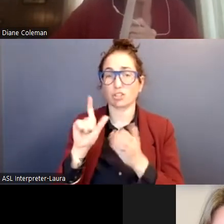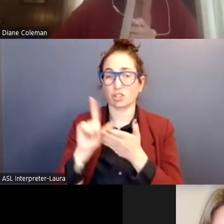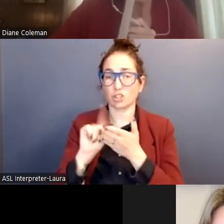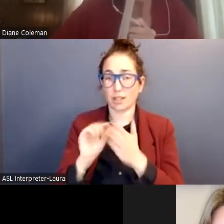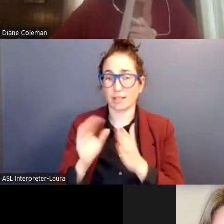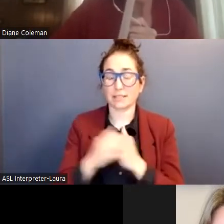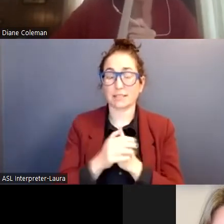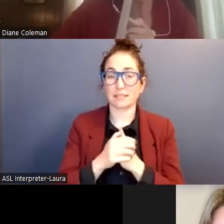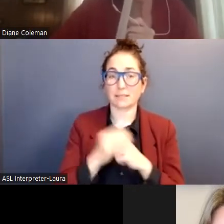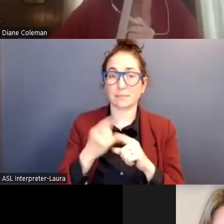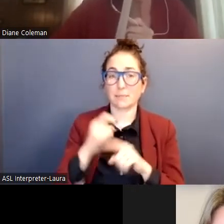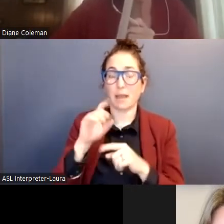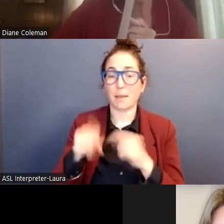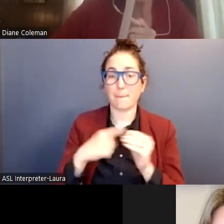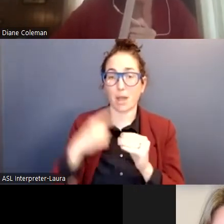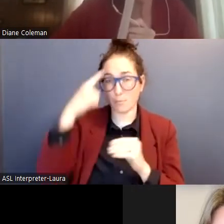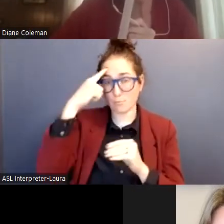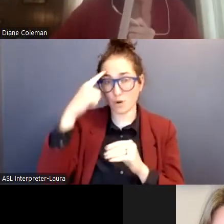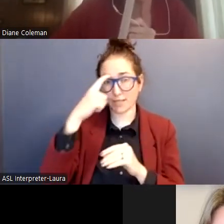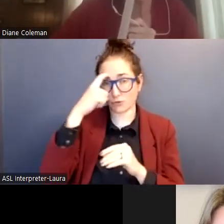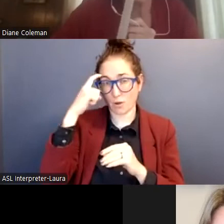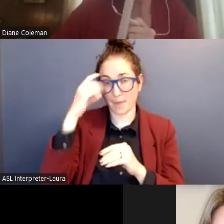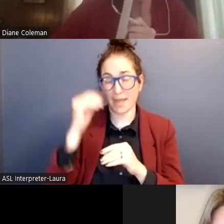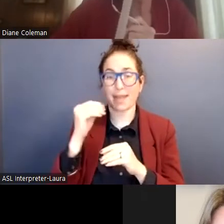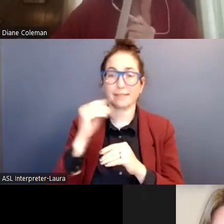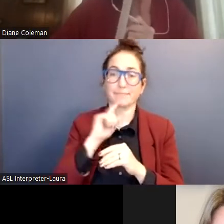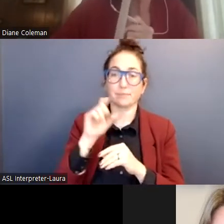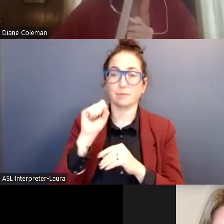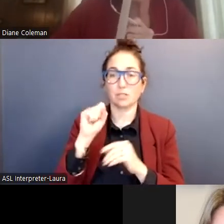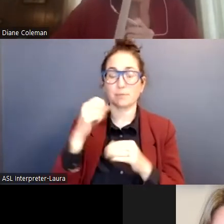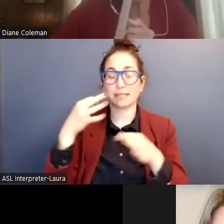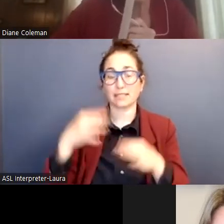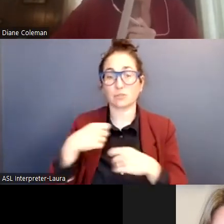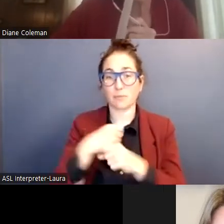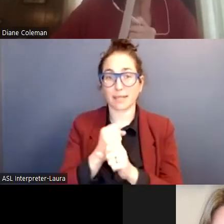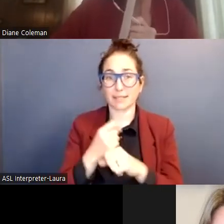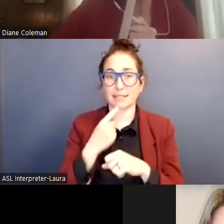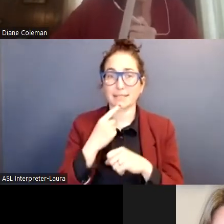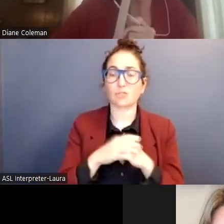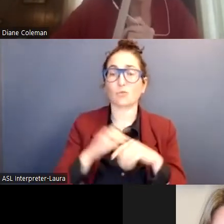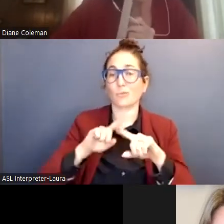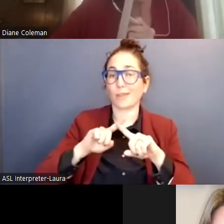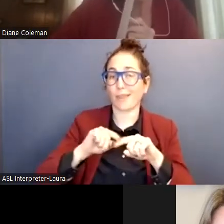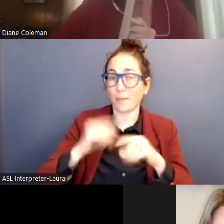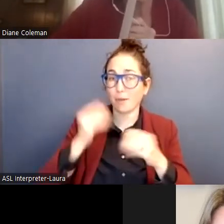brain trauma and surrogate decision making Well, reliable information about the character